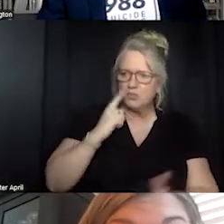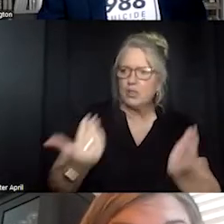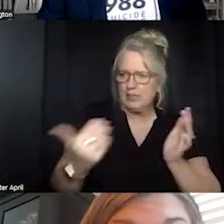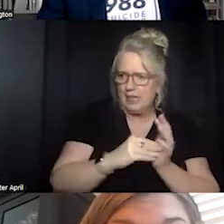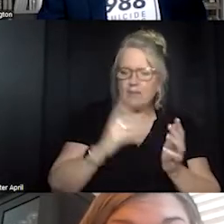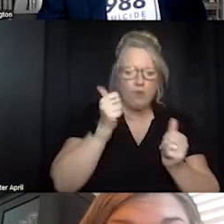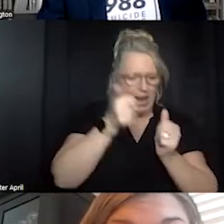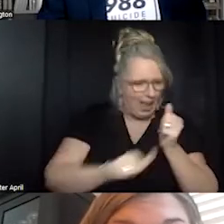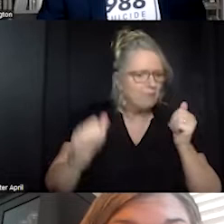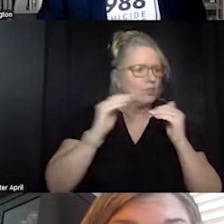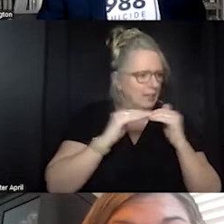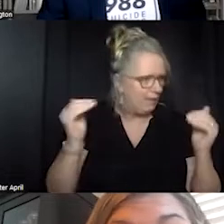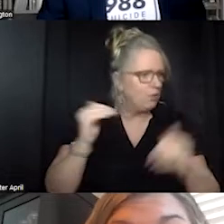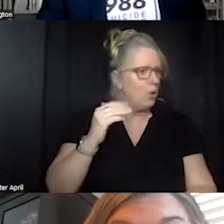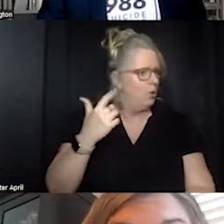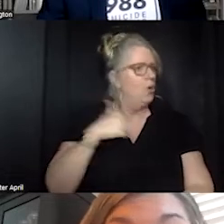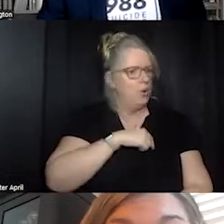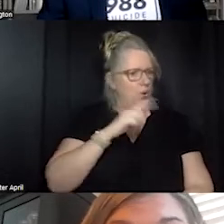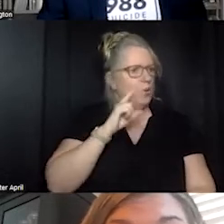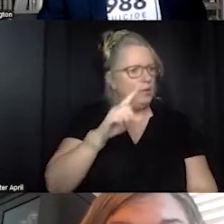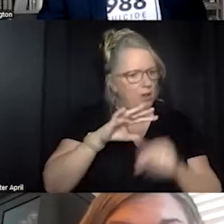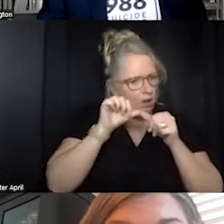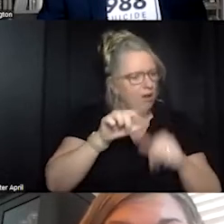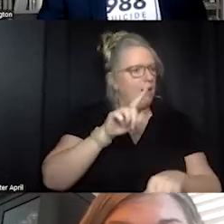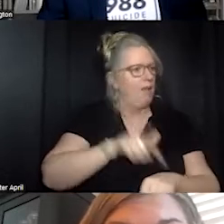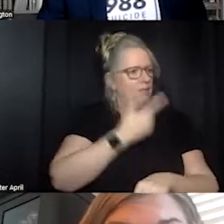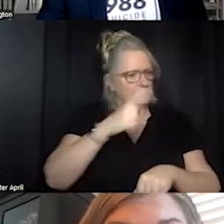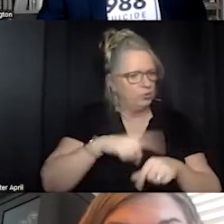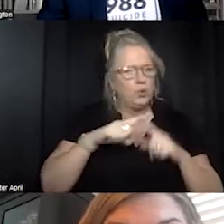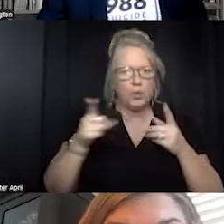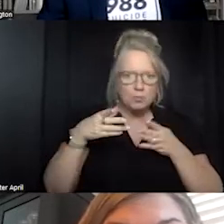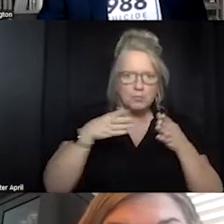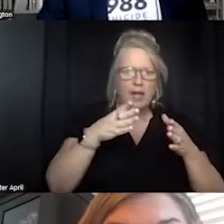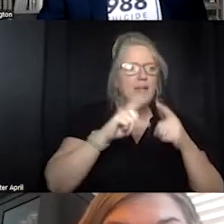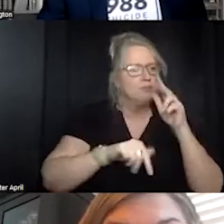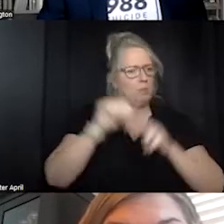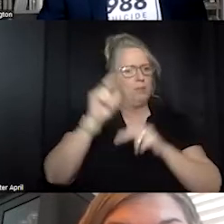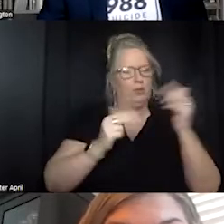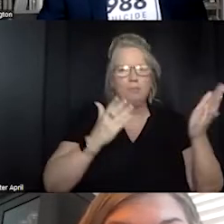LEVEL. THAT WE ARE ON A LONG TERM PATH TO, TO, BUILD UP CRISIS SERVICE AS CROSS THE COUNTRY. AND